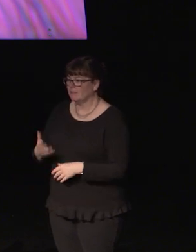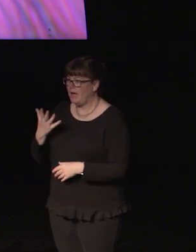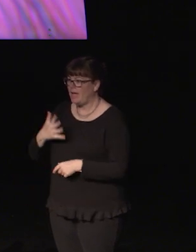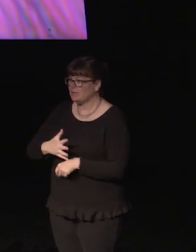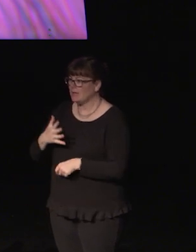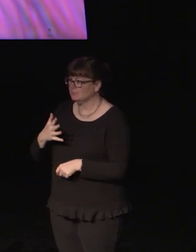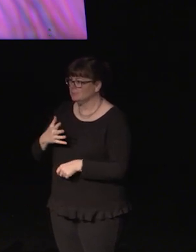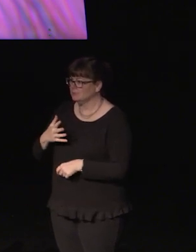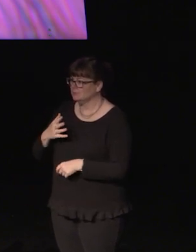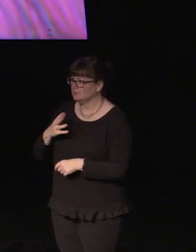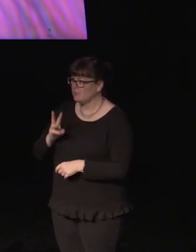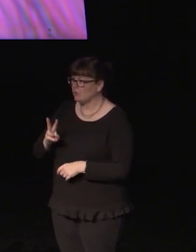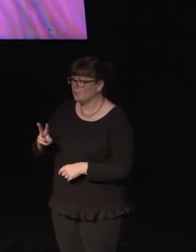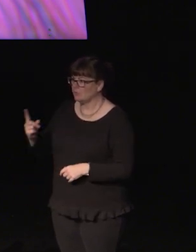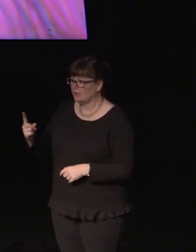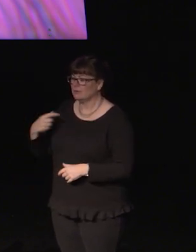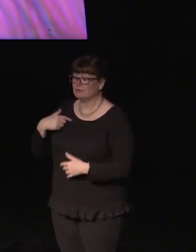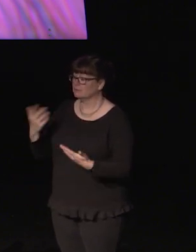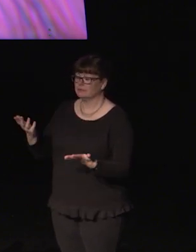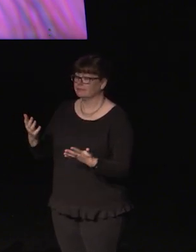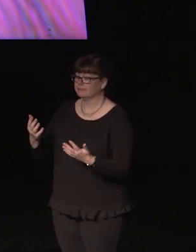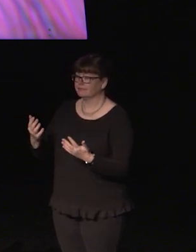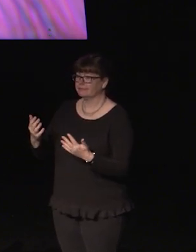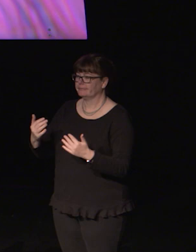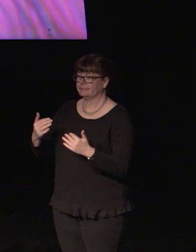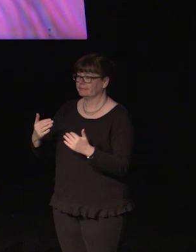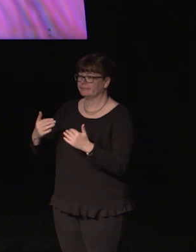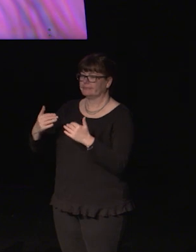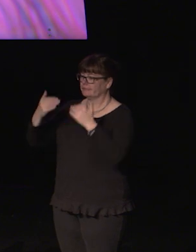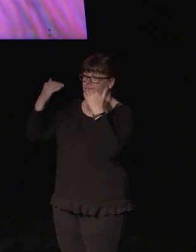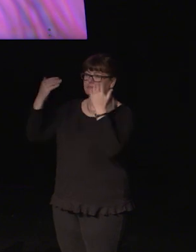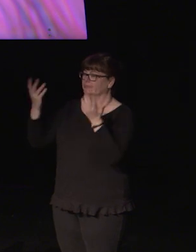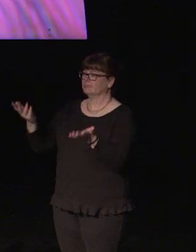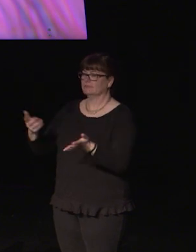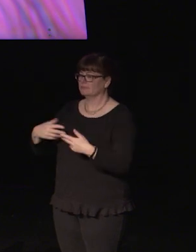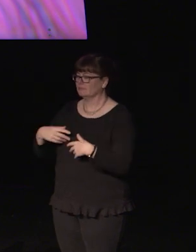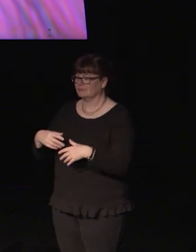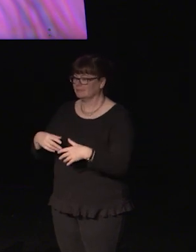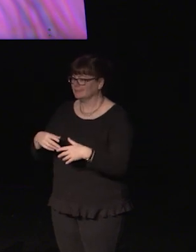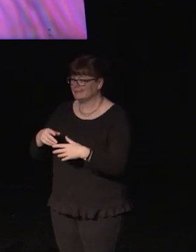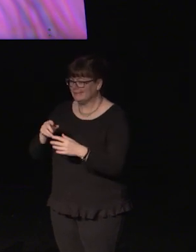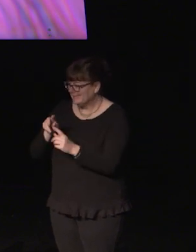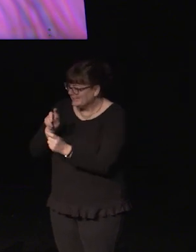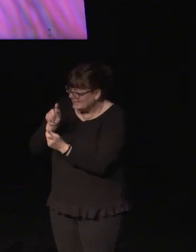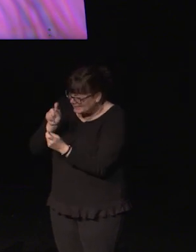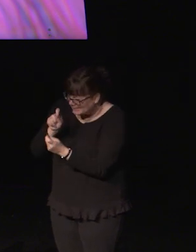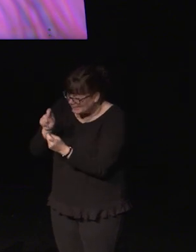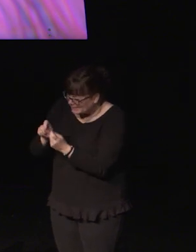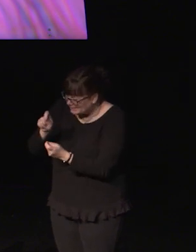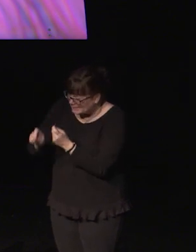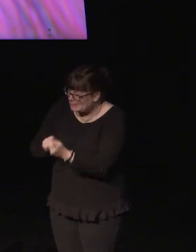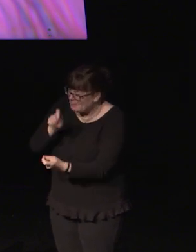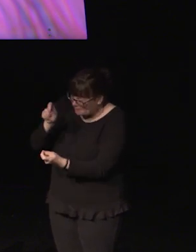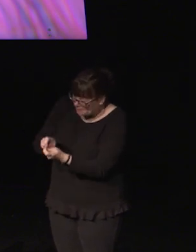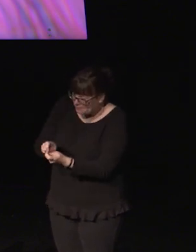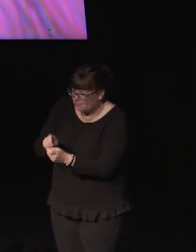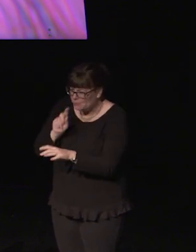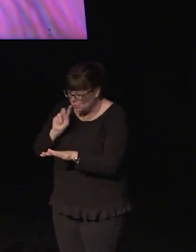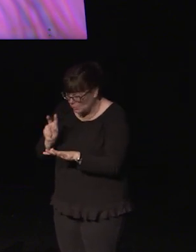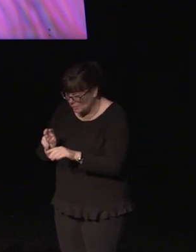So that to me, like just being able to have the kind... It's a more precise, specific thing about jumping to where you want to go.